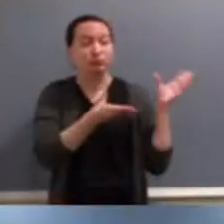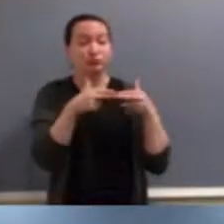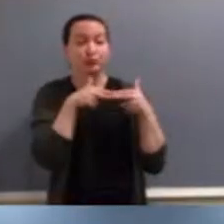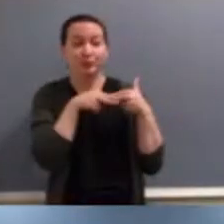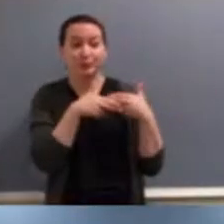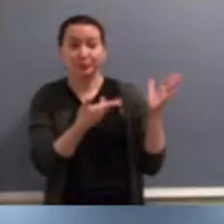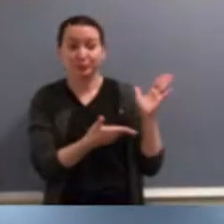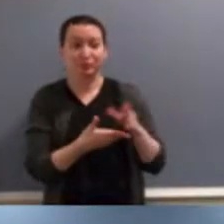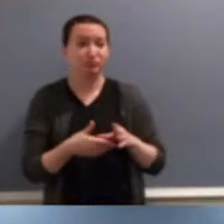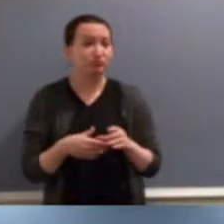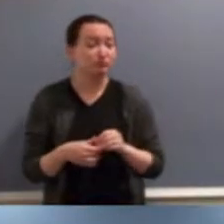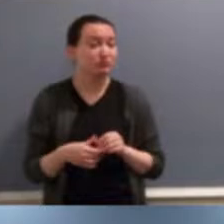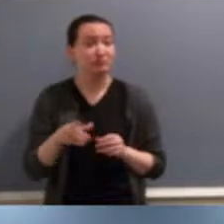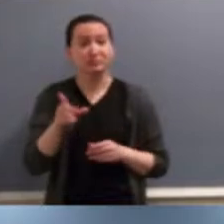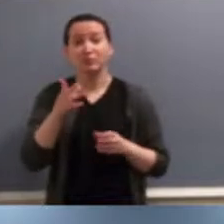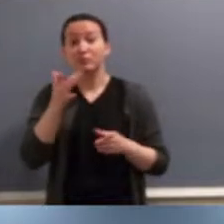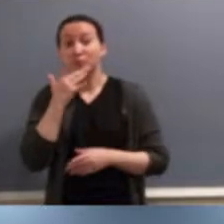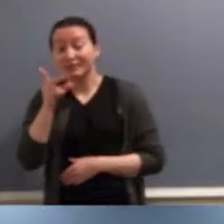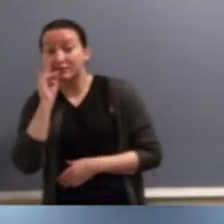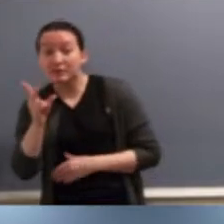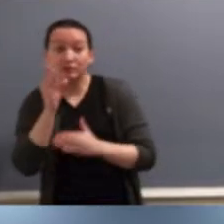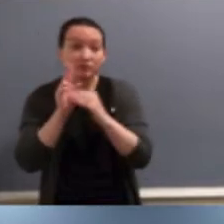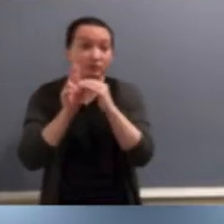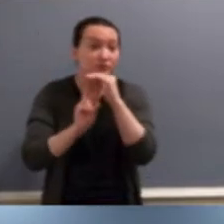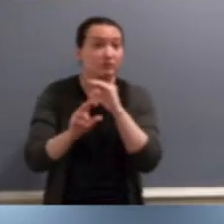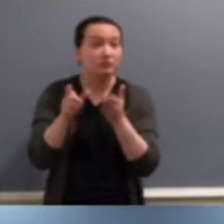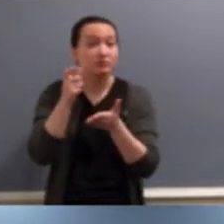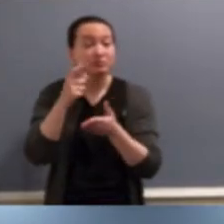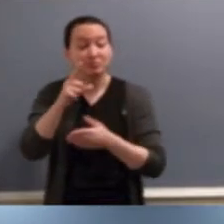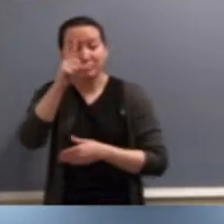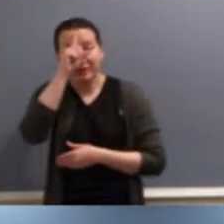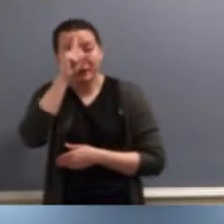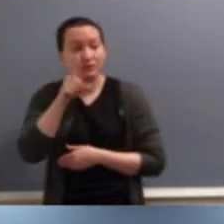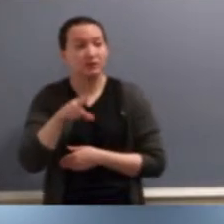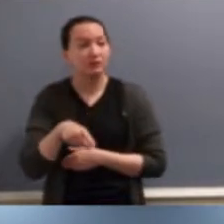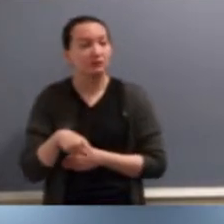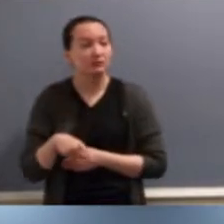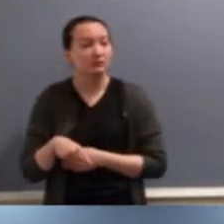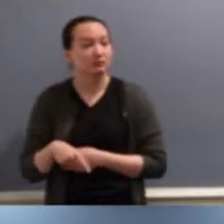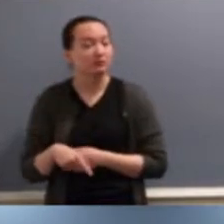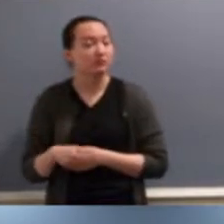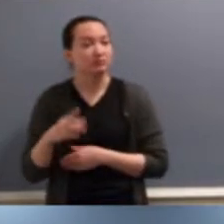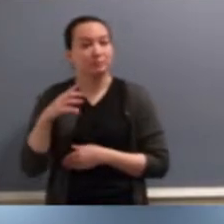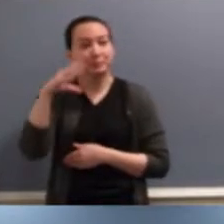what you'd like to see in the budget or what you may think is missing come on up